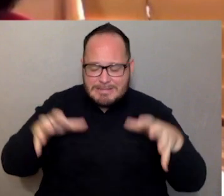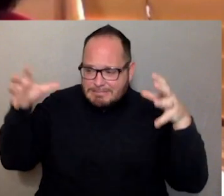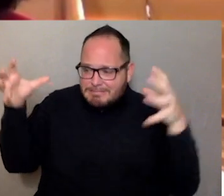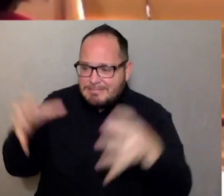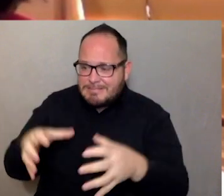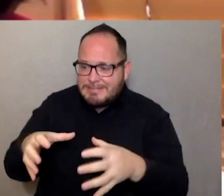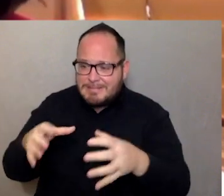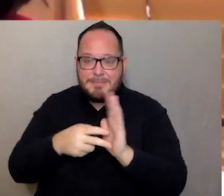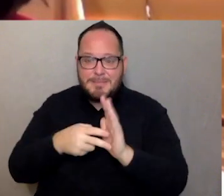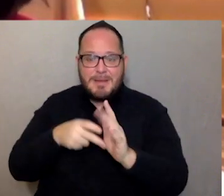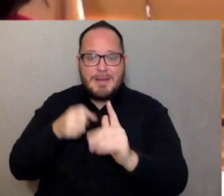OF THEIR DOCUMENTATION STATUS. SO EVEN IF THEY FEEL ILL, OR